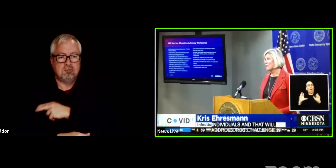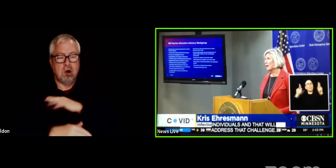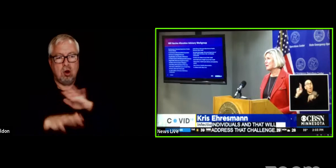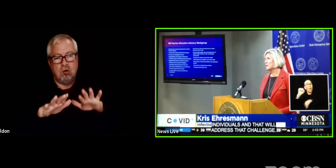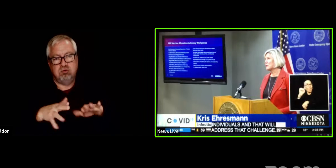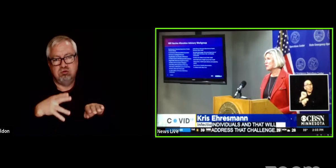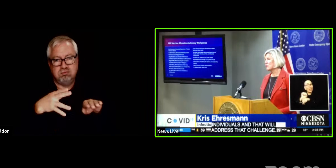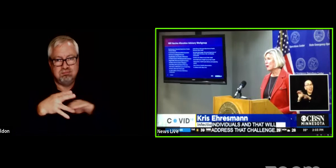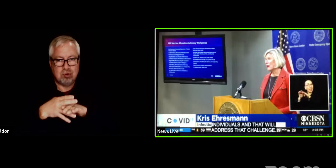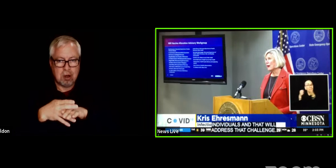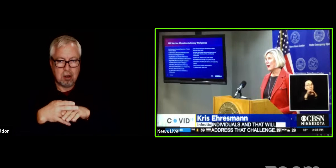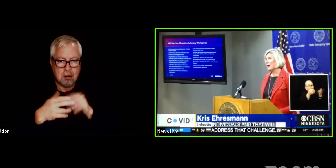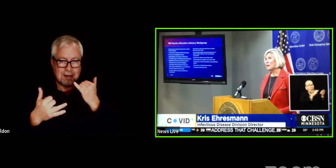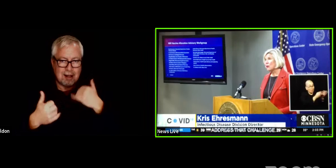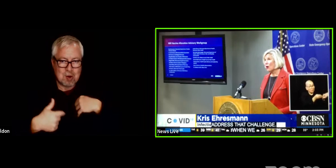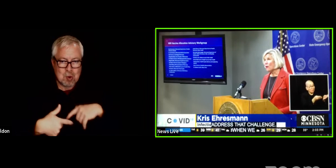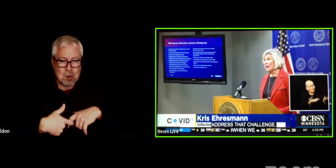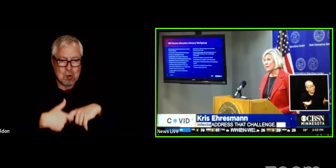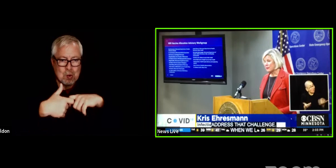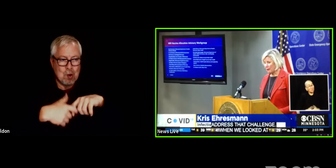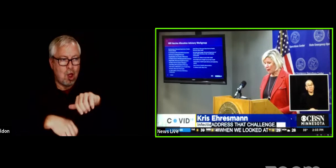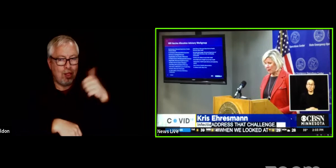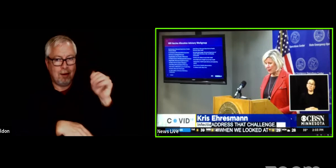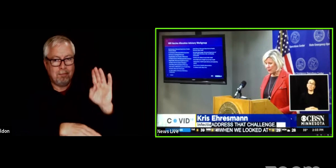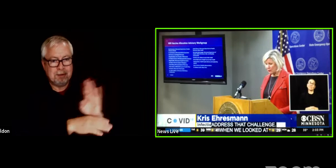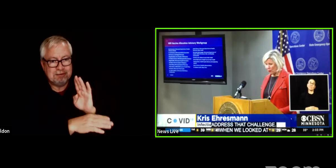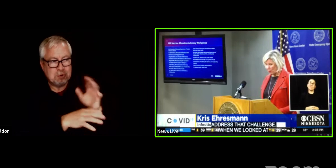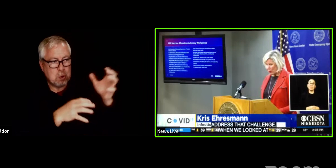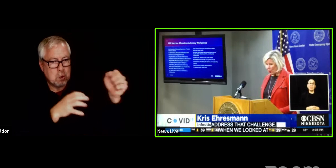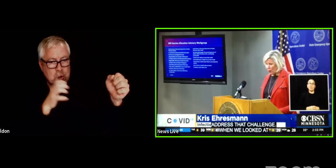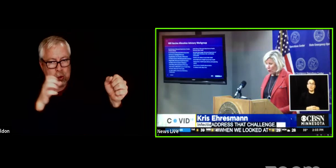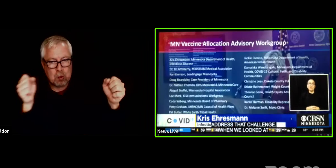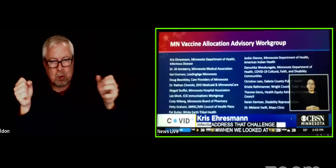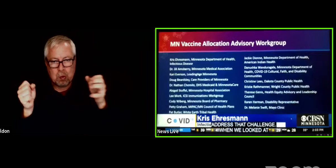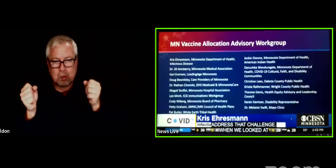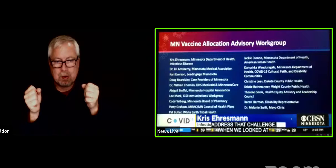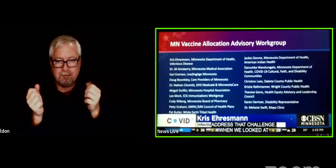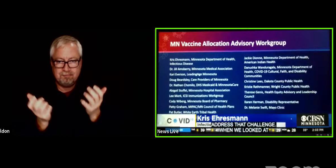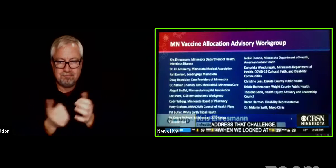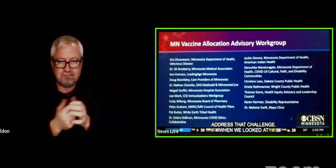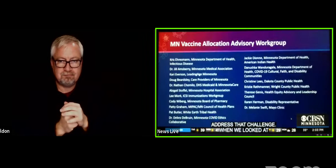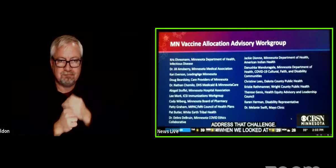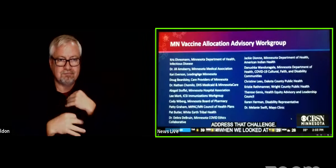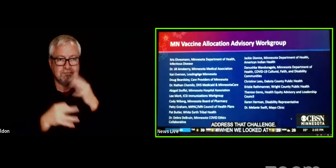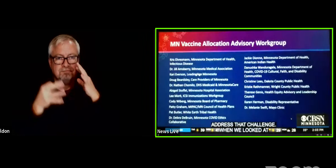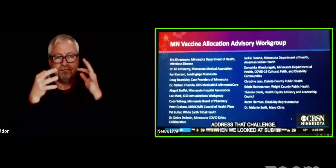WANTED TO DO ALONE AT THE DEPARTMENT, AND SO WE BROUGHT TOGETHER A